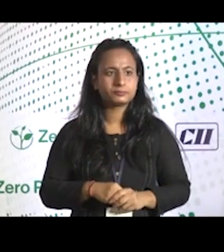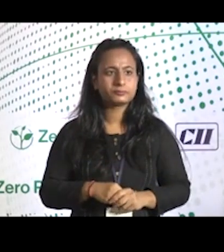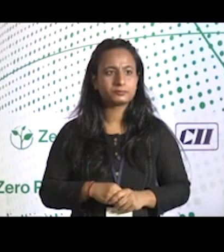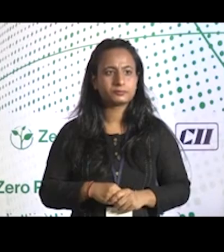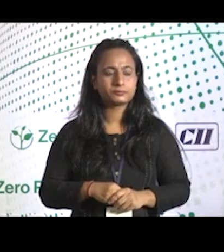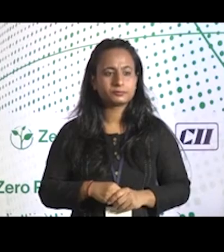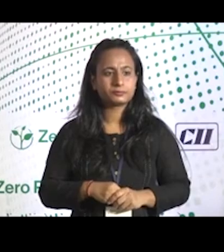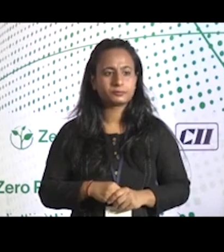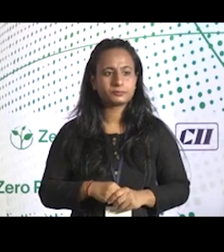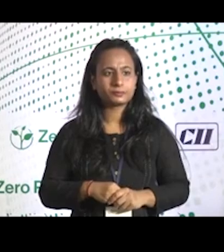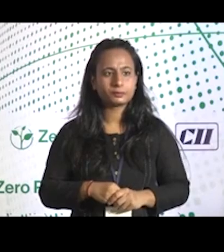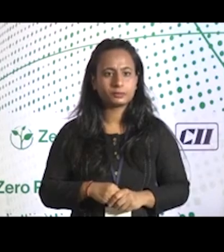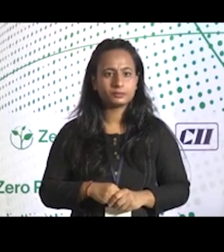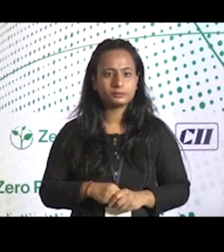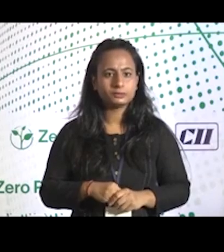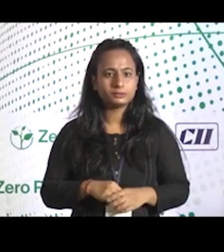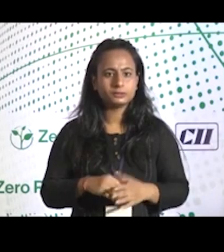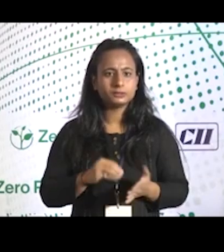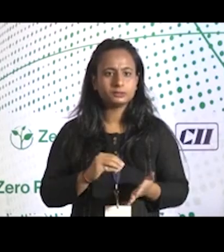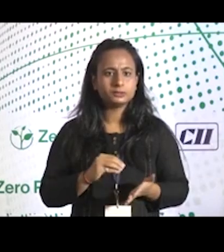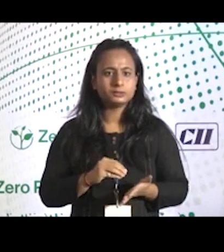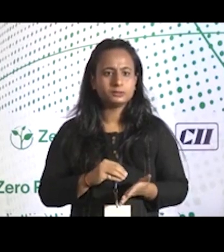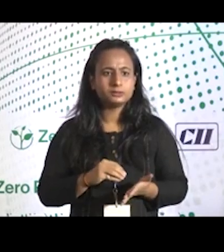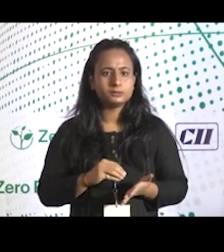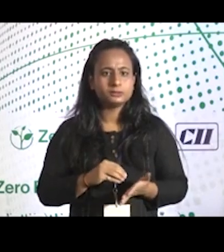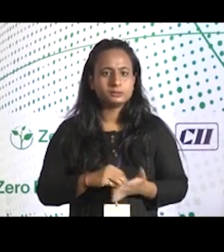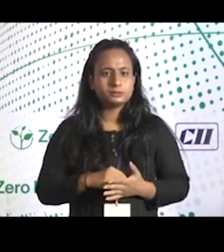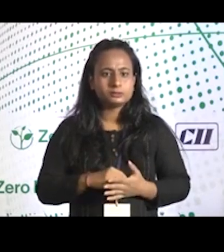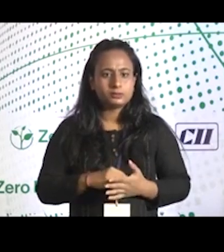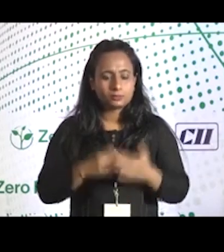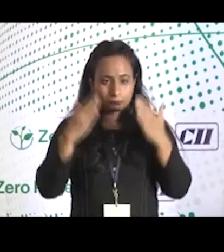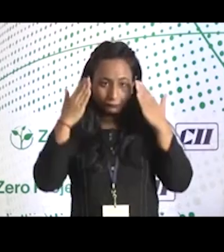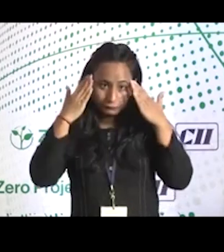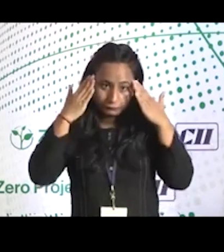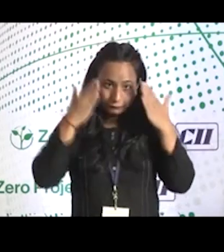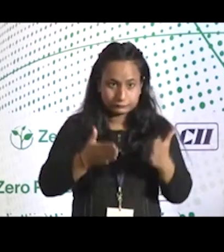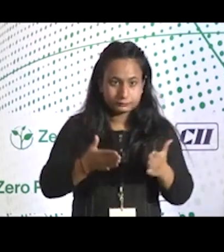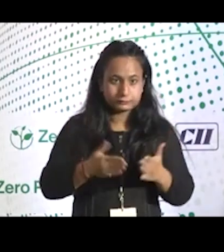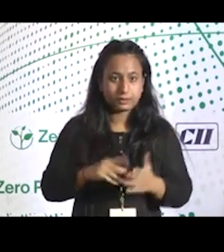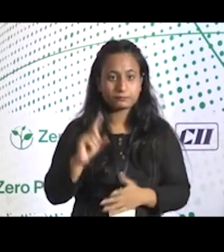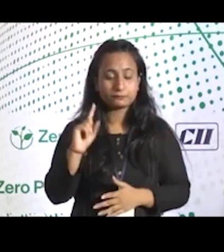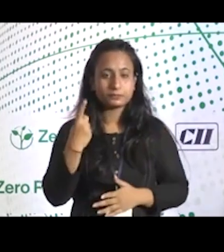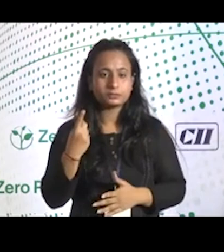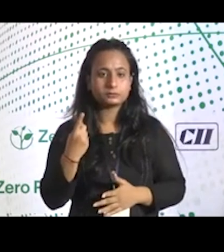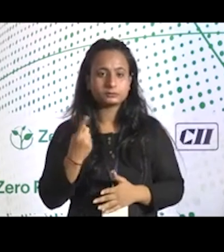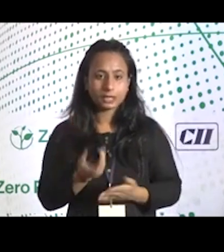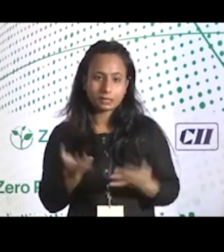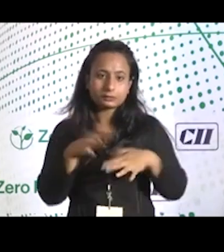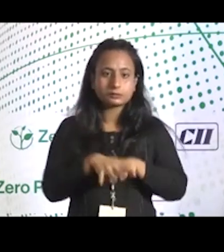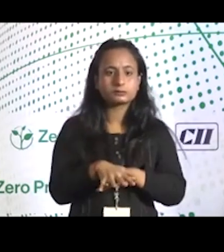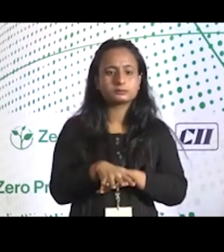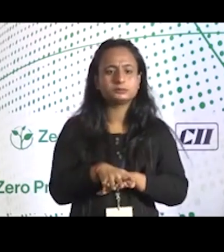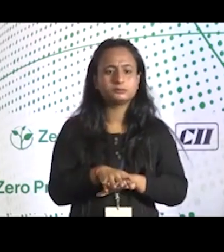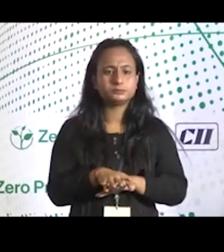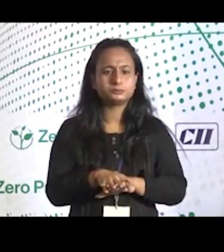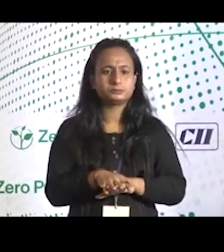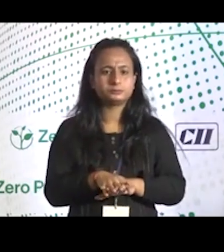was going towards solving for what we call the first half billion. So inclusion was happening in an economic way only